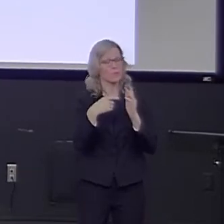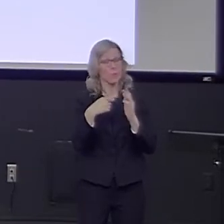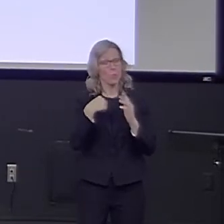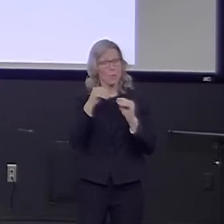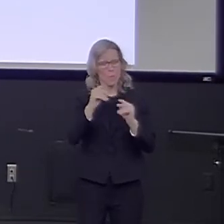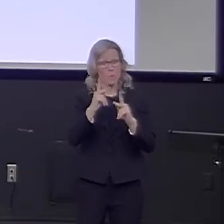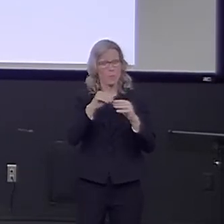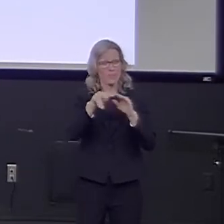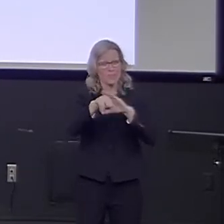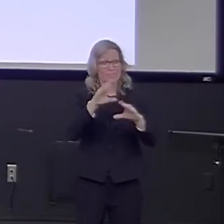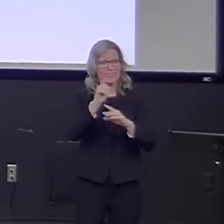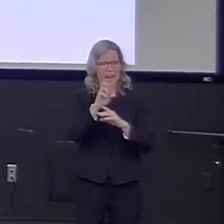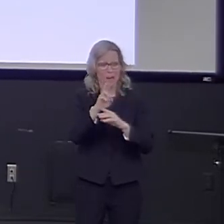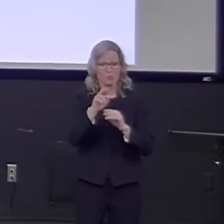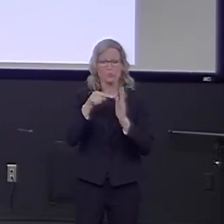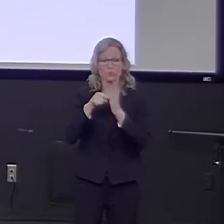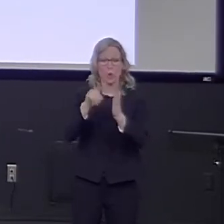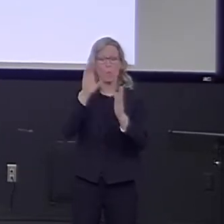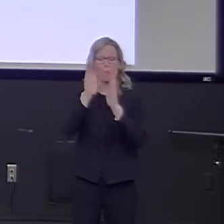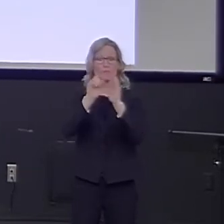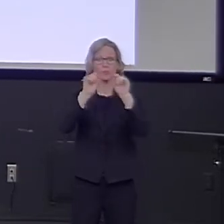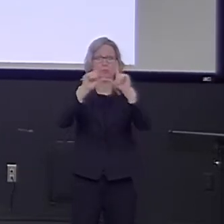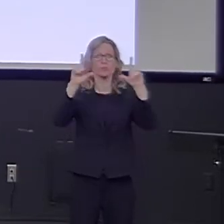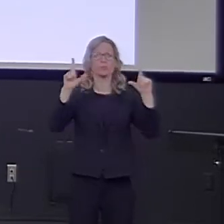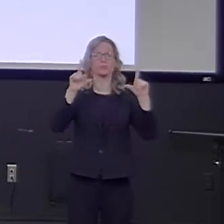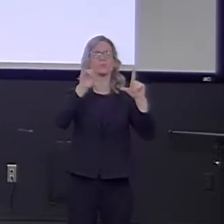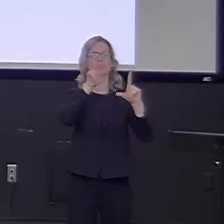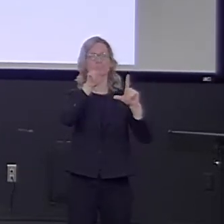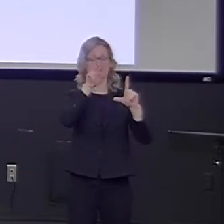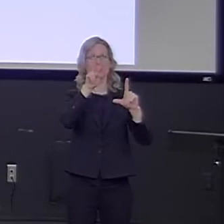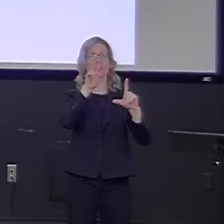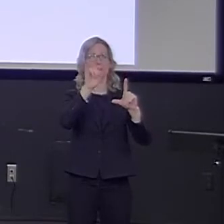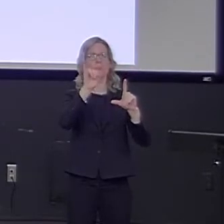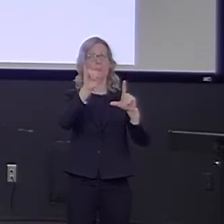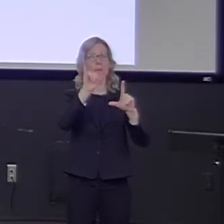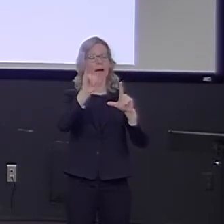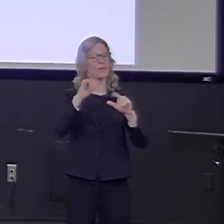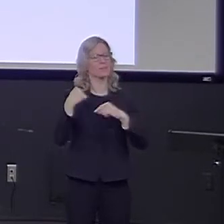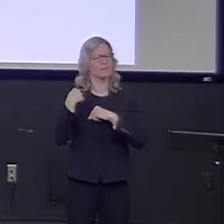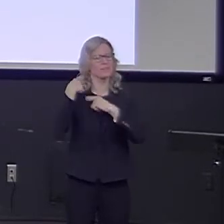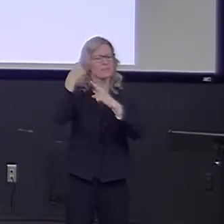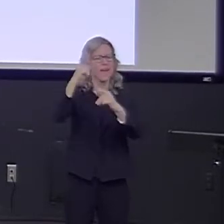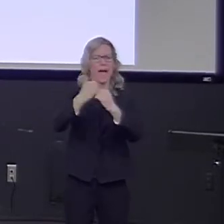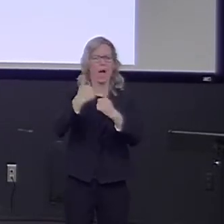and that has been the canonical paradigm for understanding the effect of eye contact.